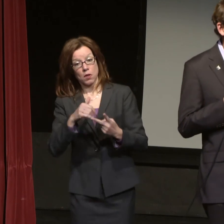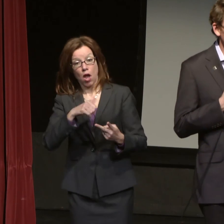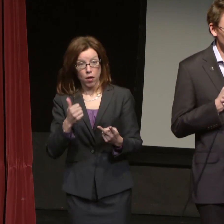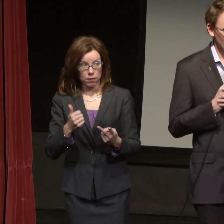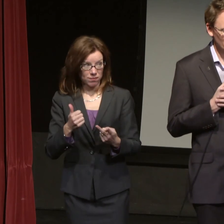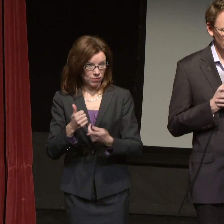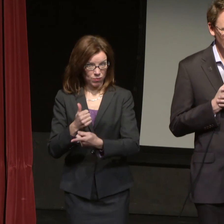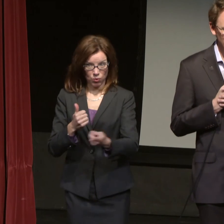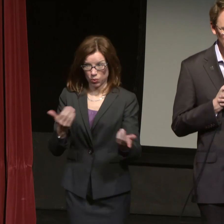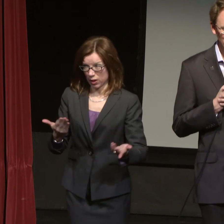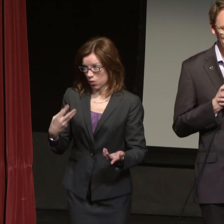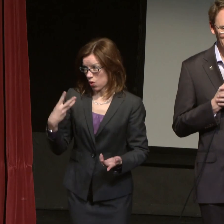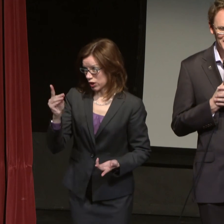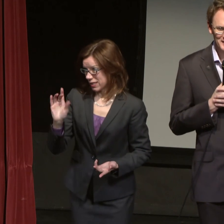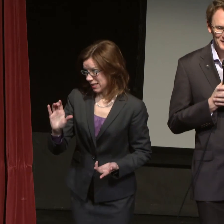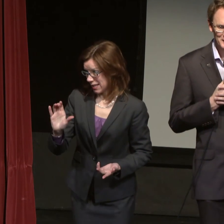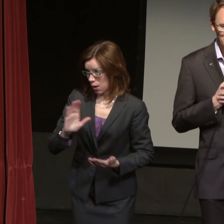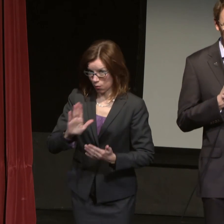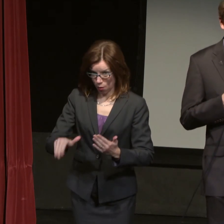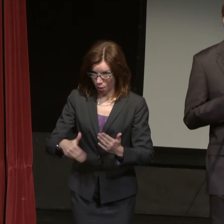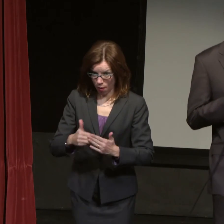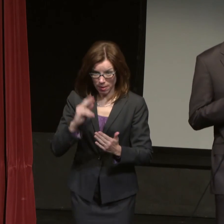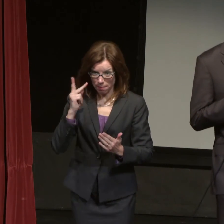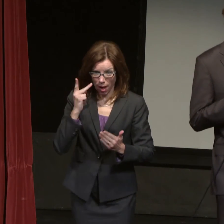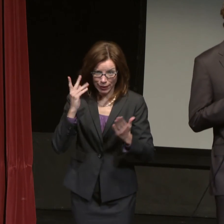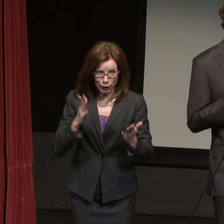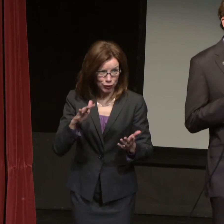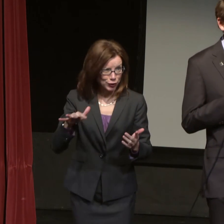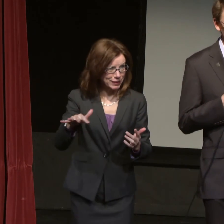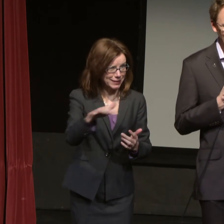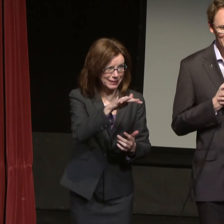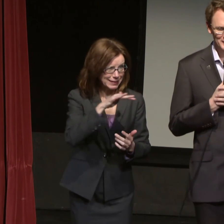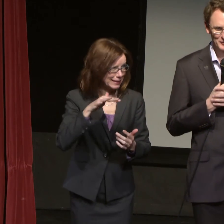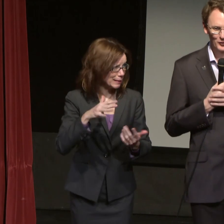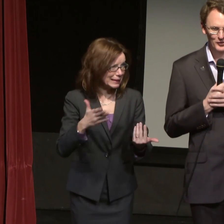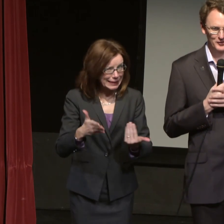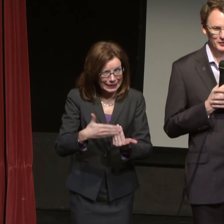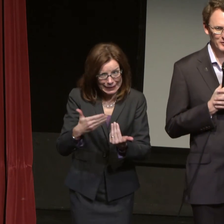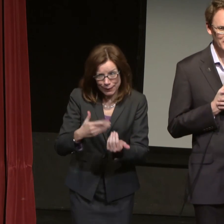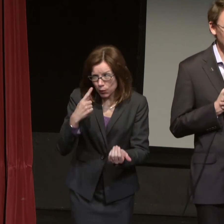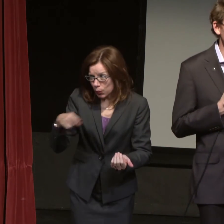where all the politicians are, so I don't know if it's easier here to talk to your politicians,